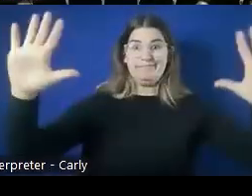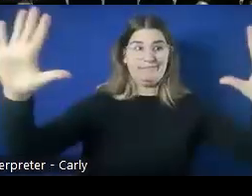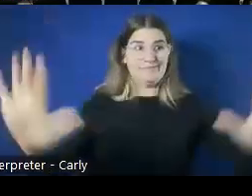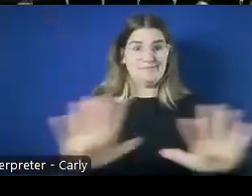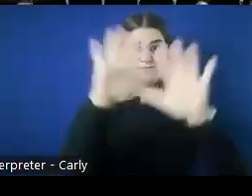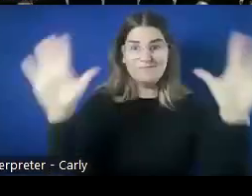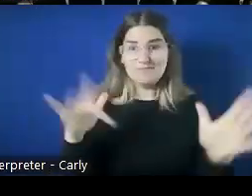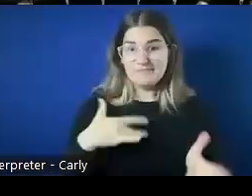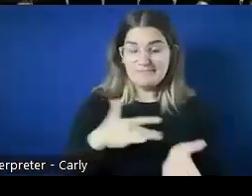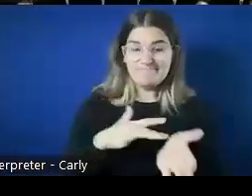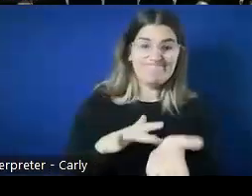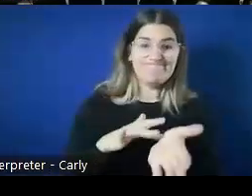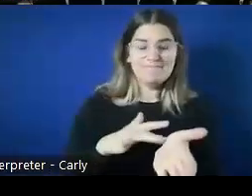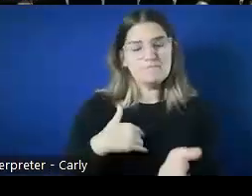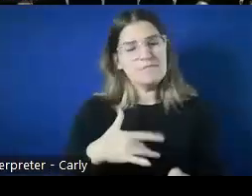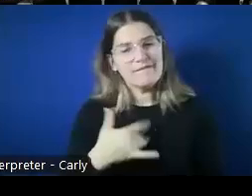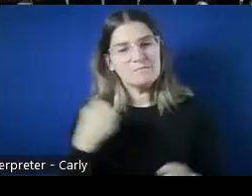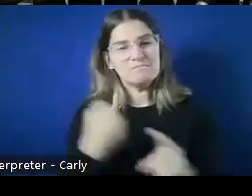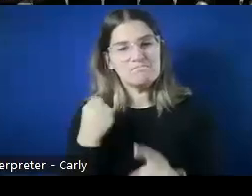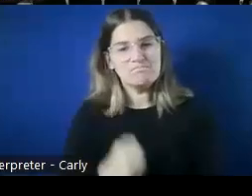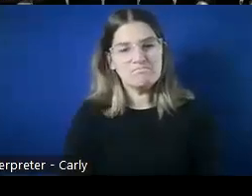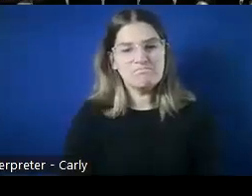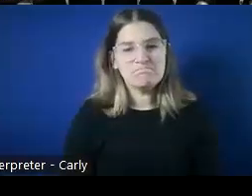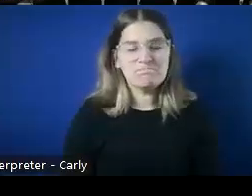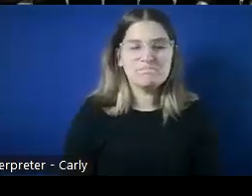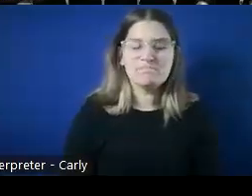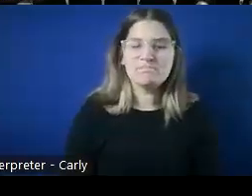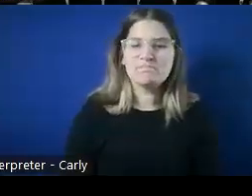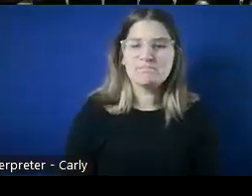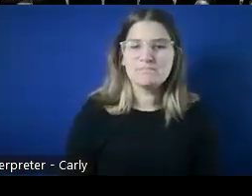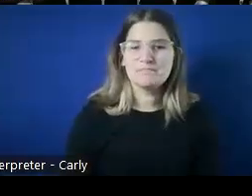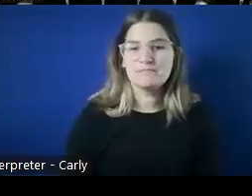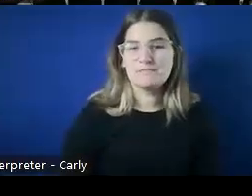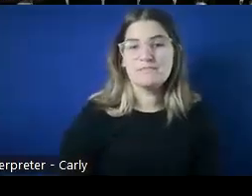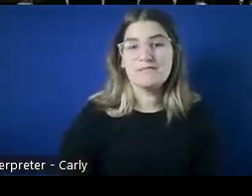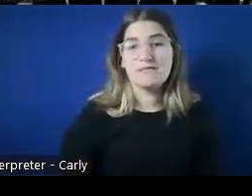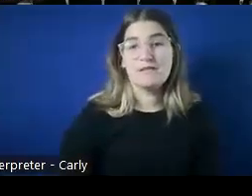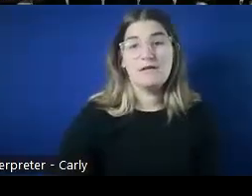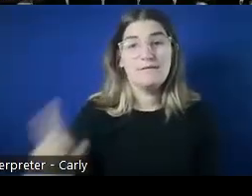we've made a big impact uh in terms of the experience in CPAP there's still there's